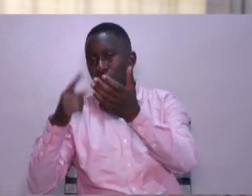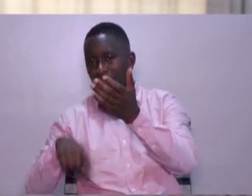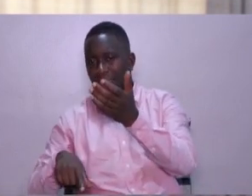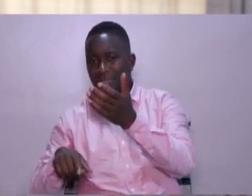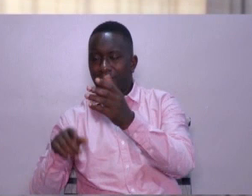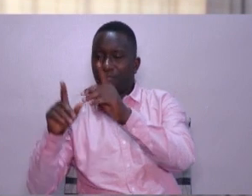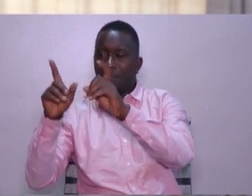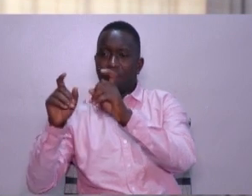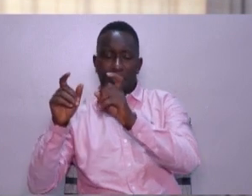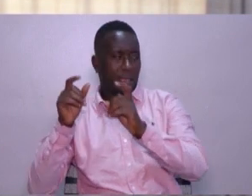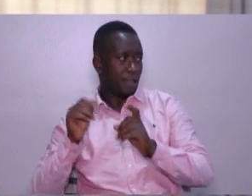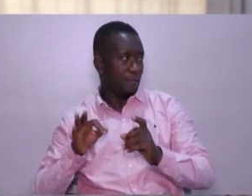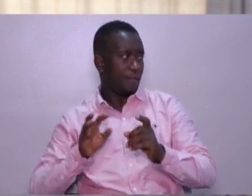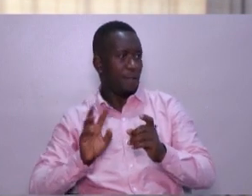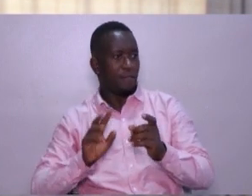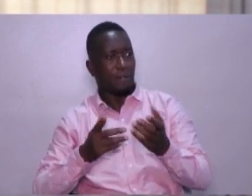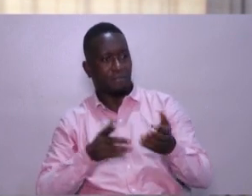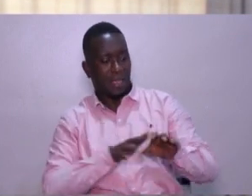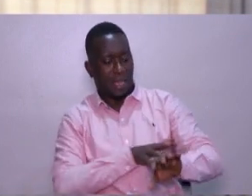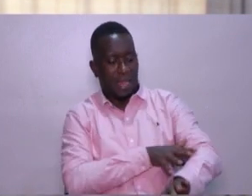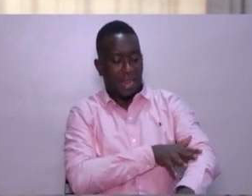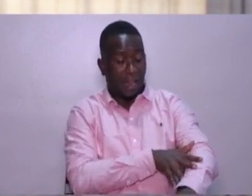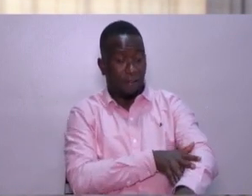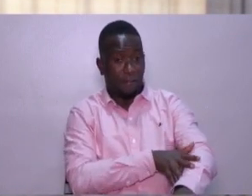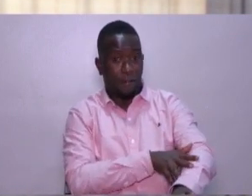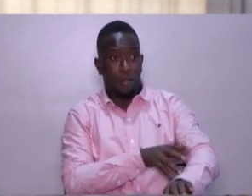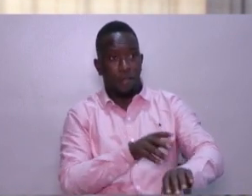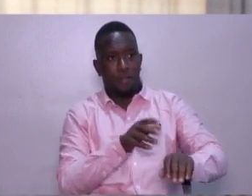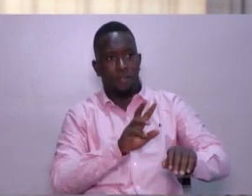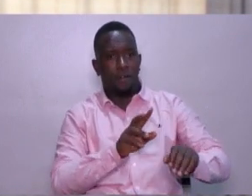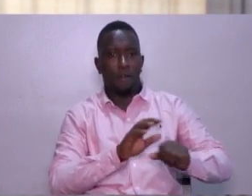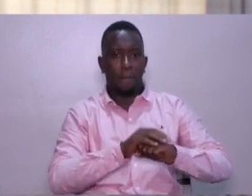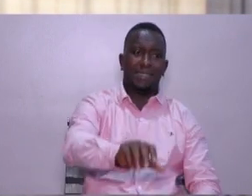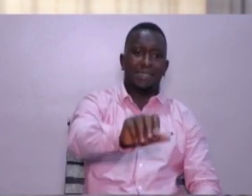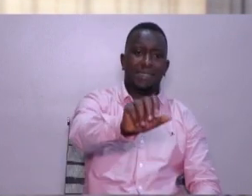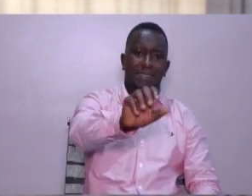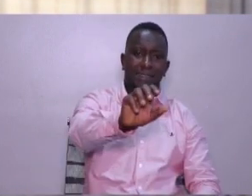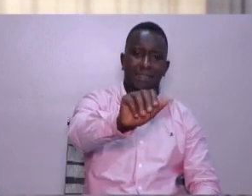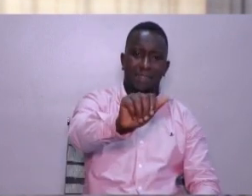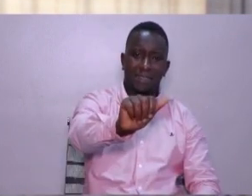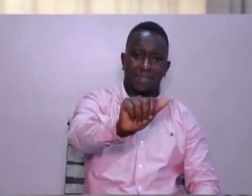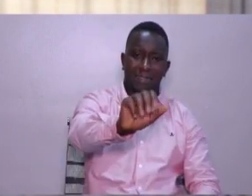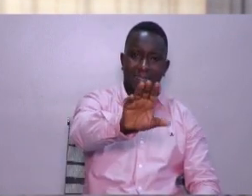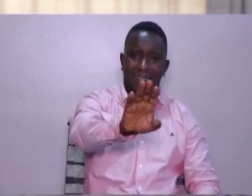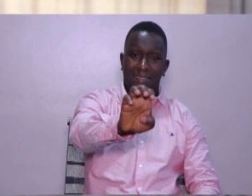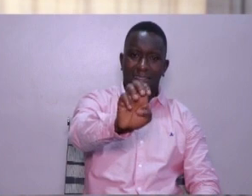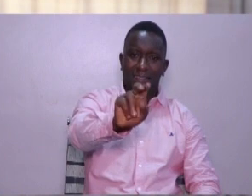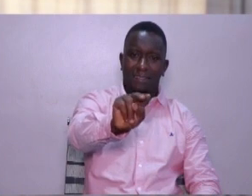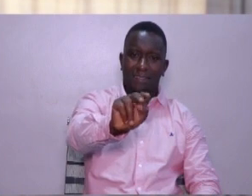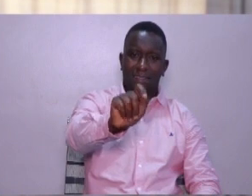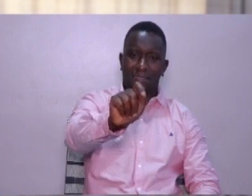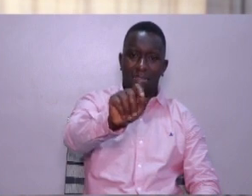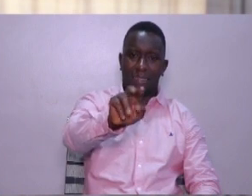the sciatic nerve so you could pick either an image or as I said yesterday